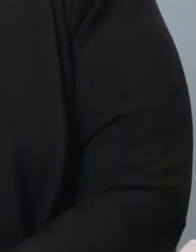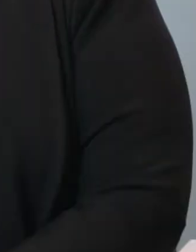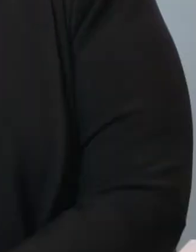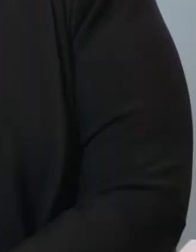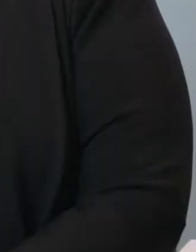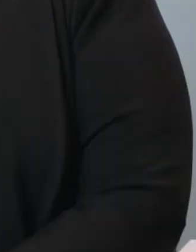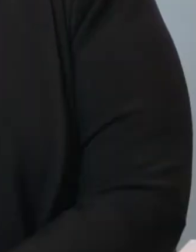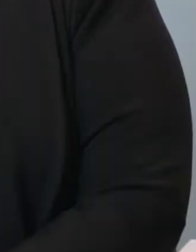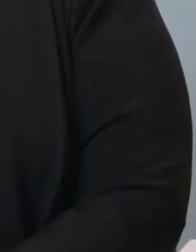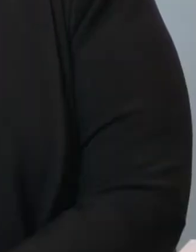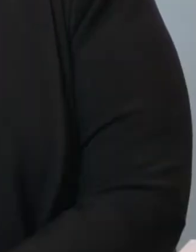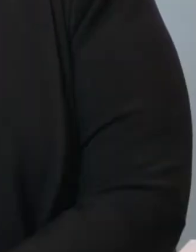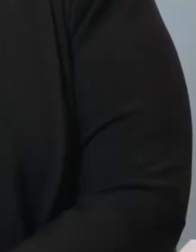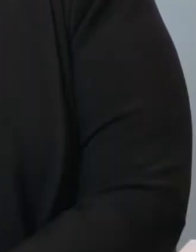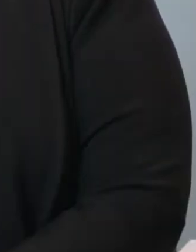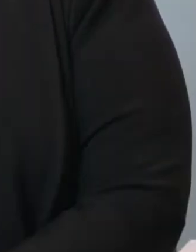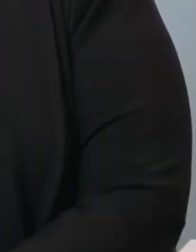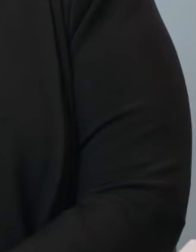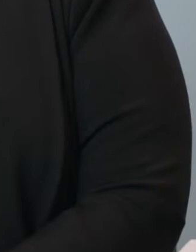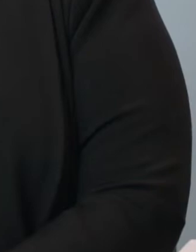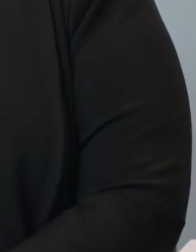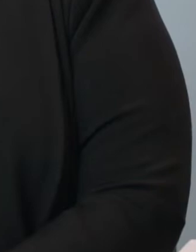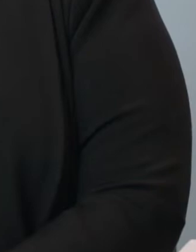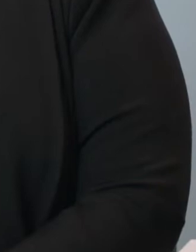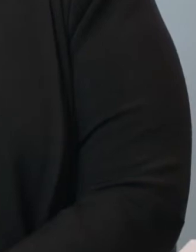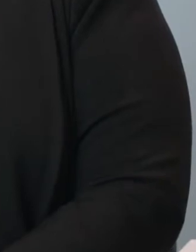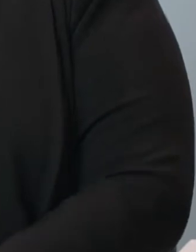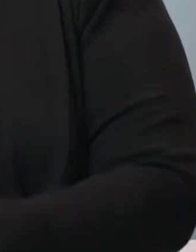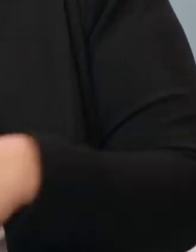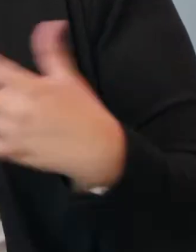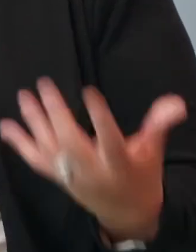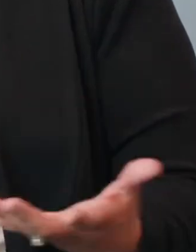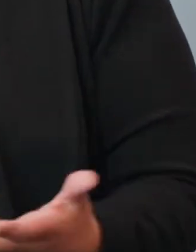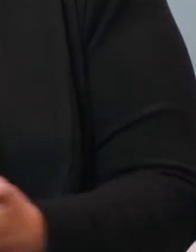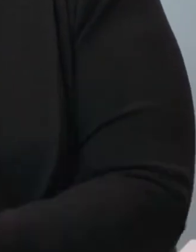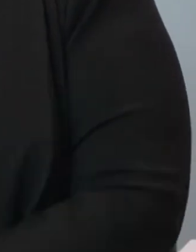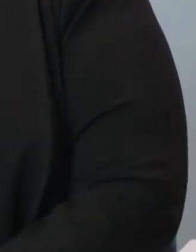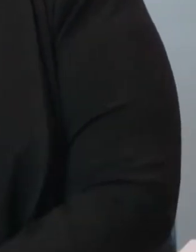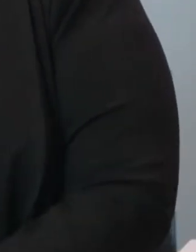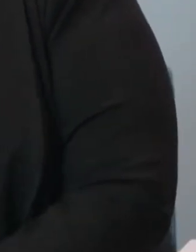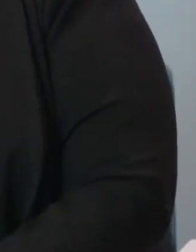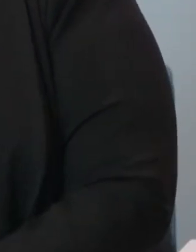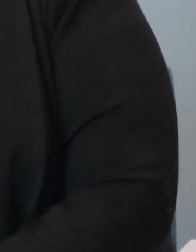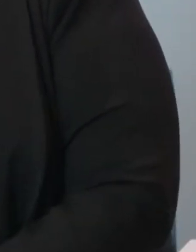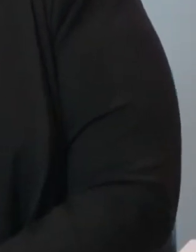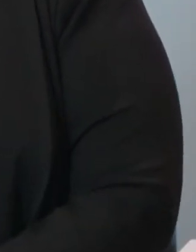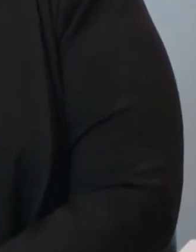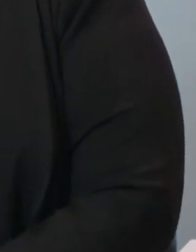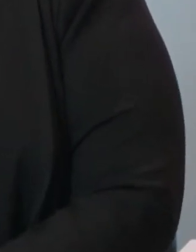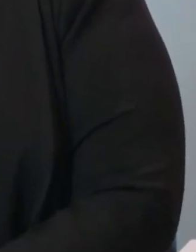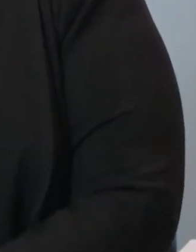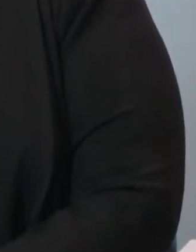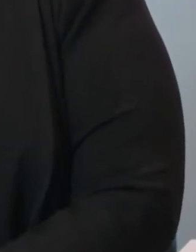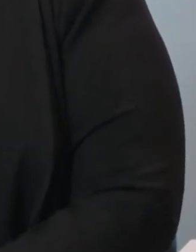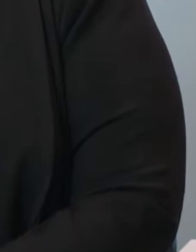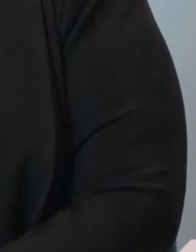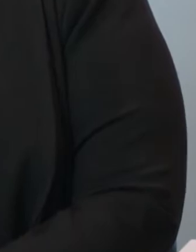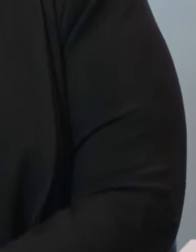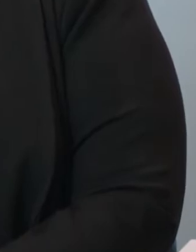and it was something that created an opportunity to be able to educate the Latino community